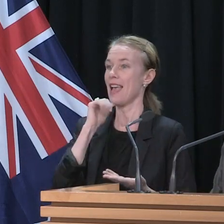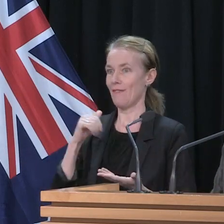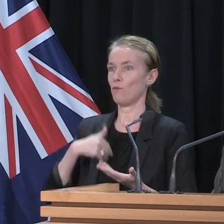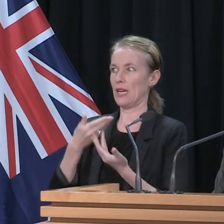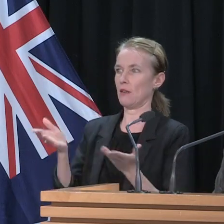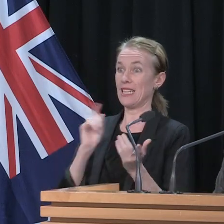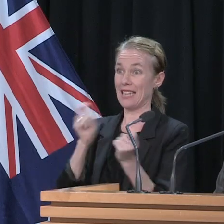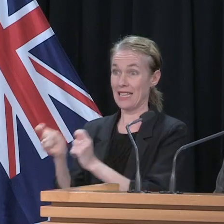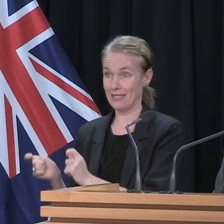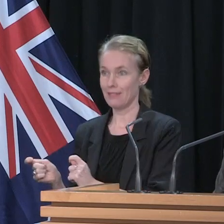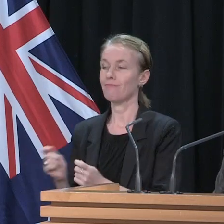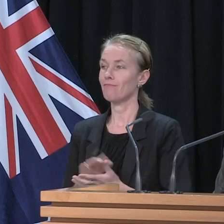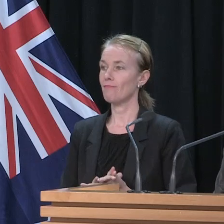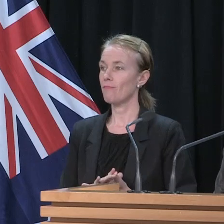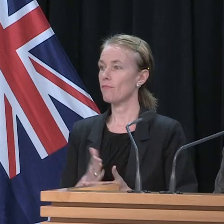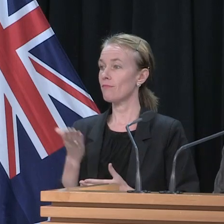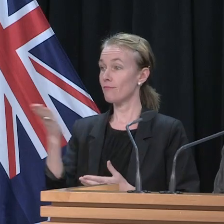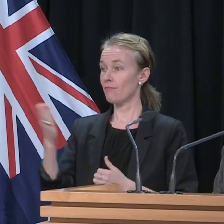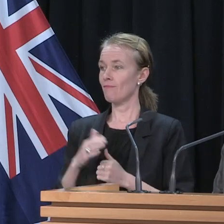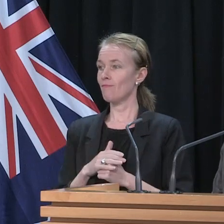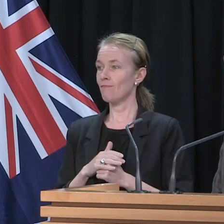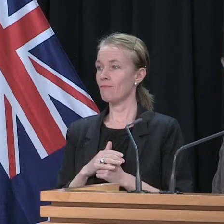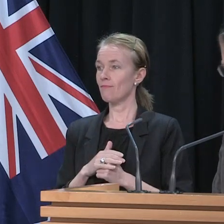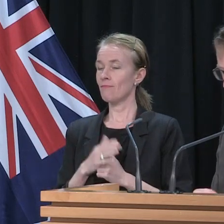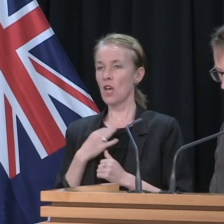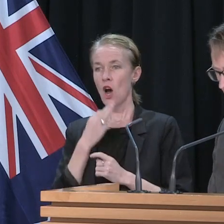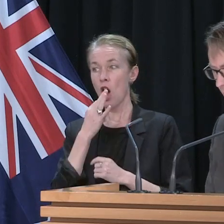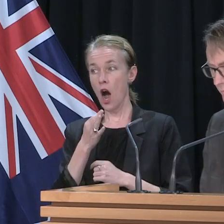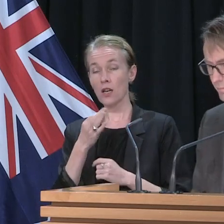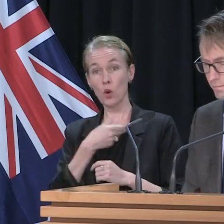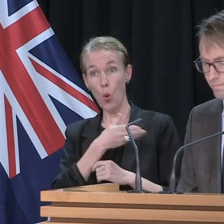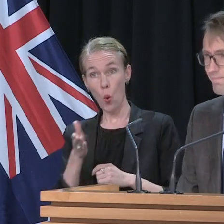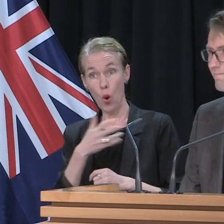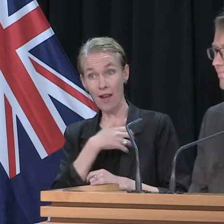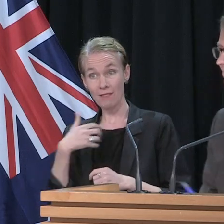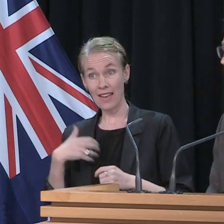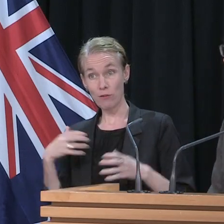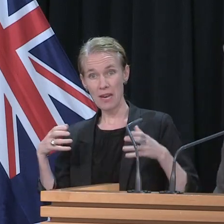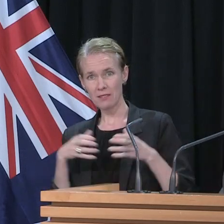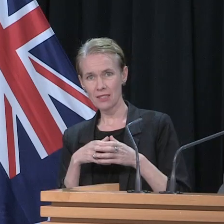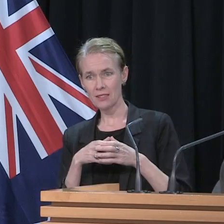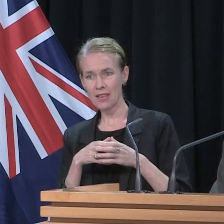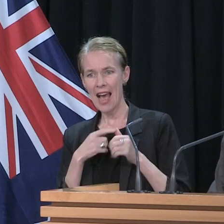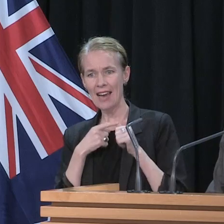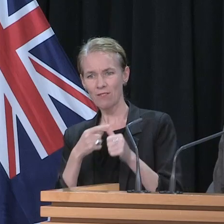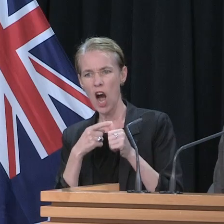we're in a good position should we need to do widespread testing. >> Minister, on all-the-government advice,